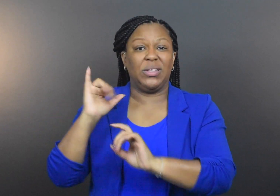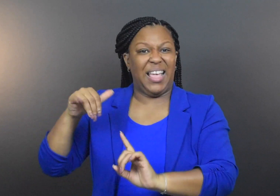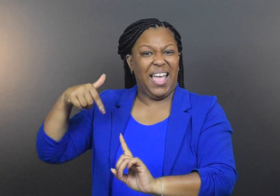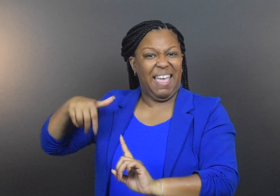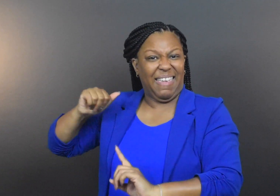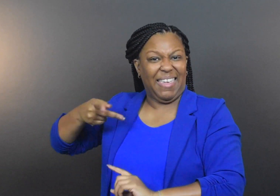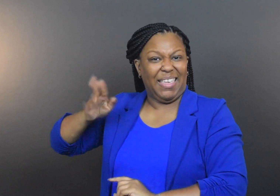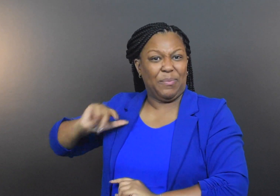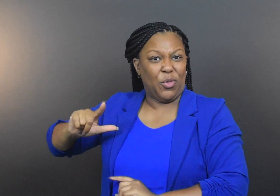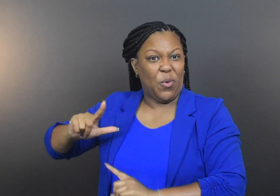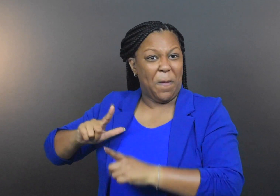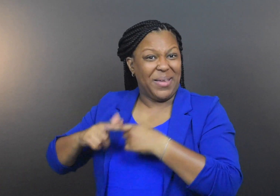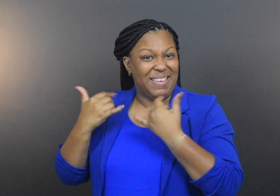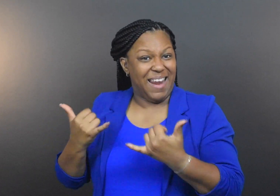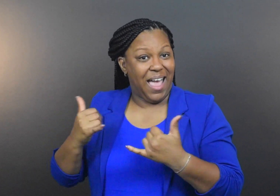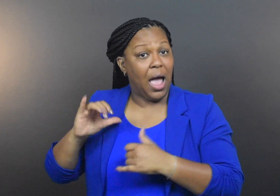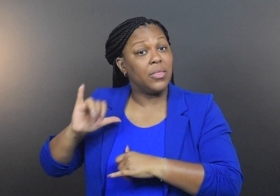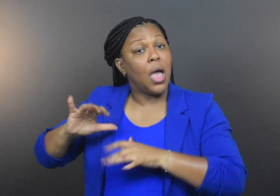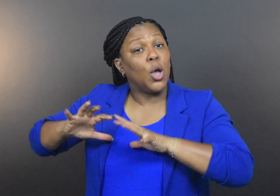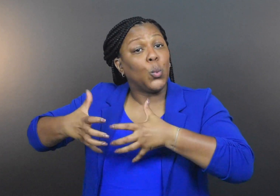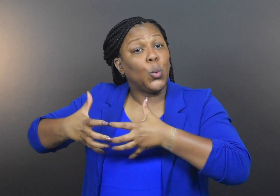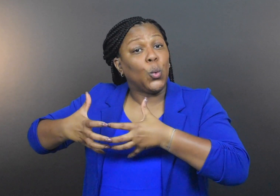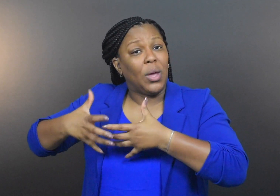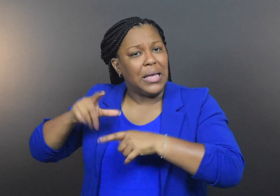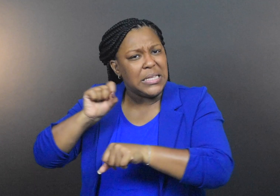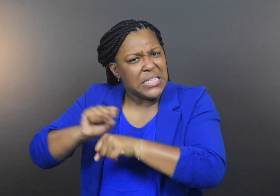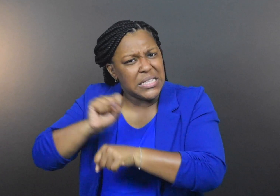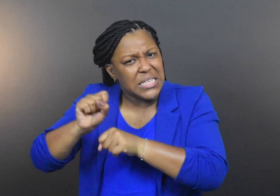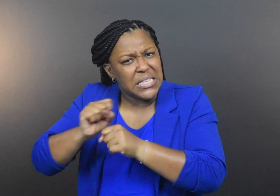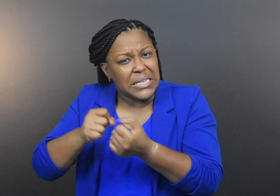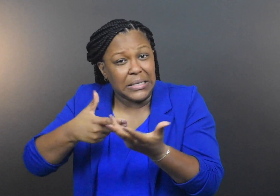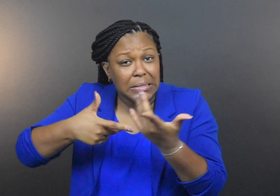but the crew had to work around the clock to process the information